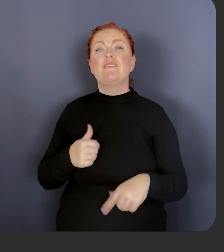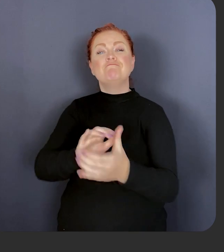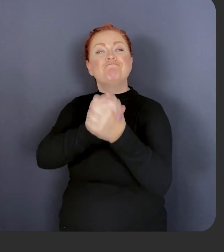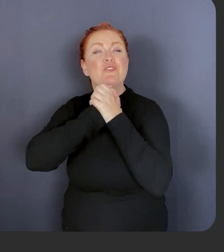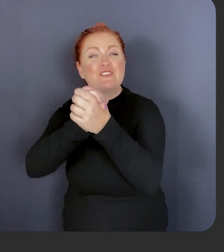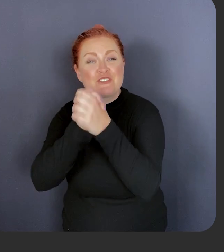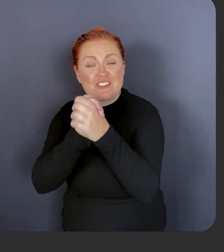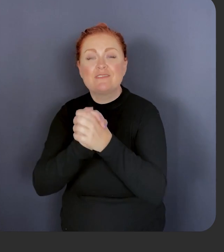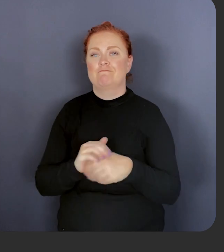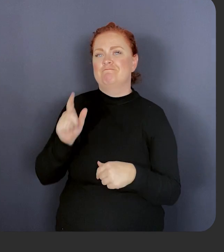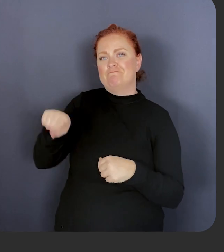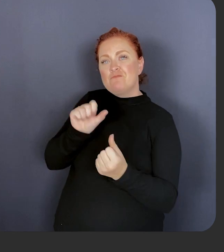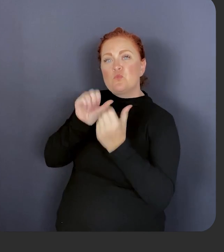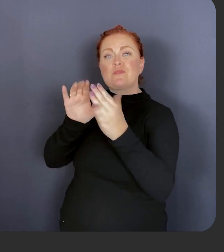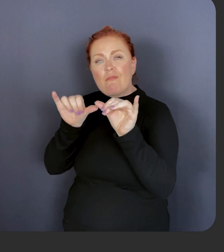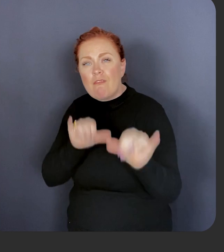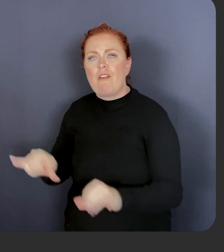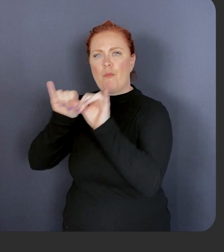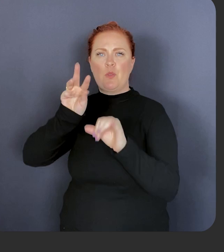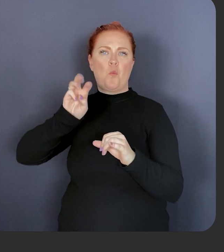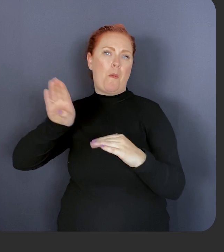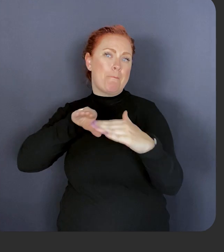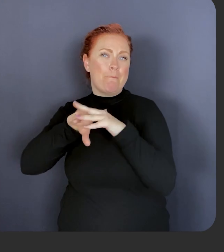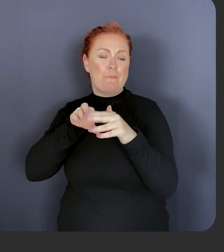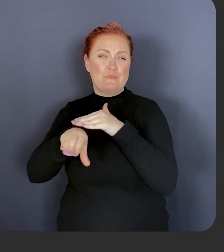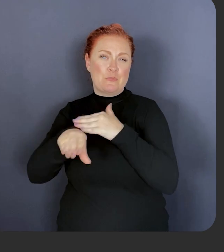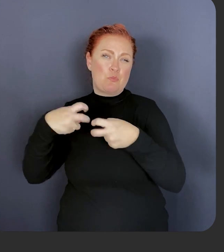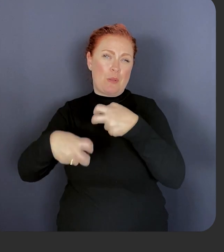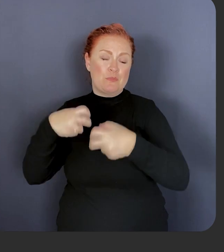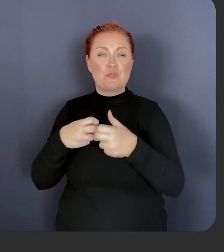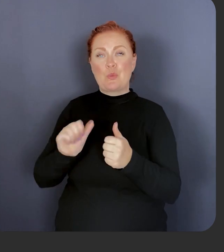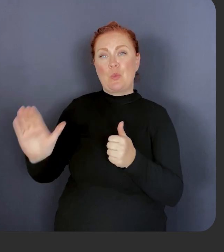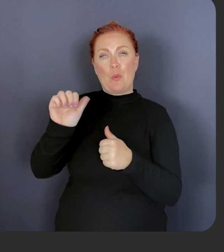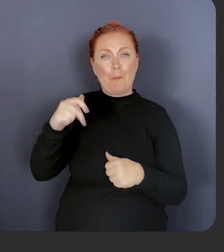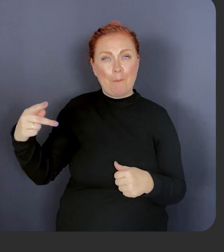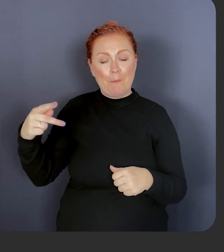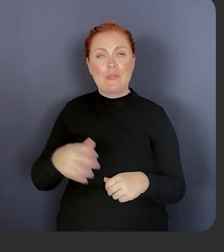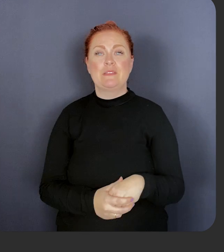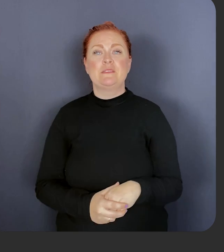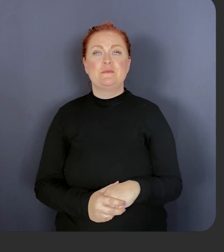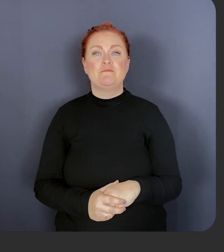Congratulations. You addressed common web accessibility issues in your Angular app.